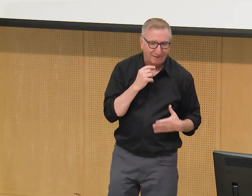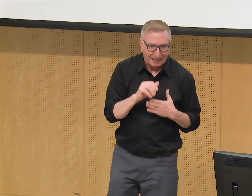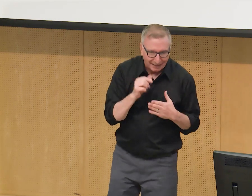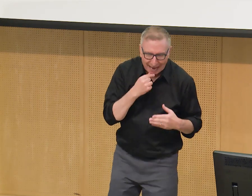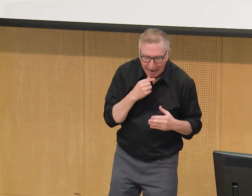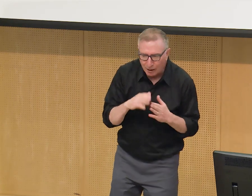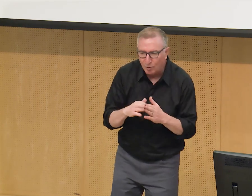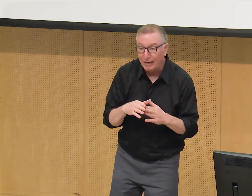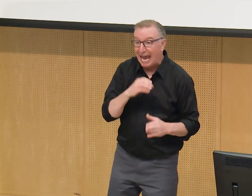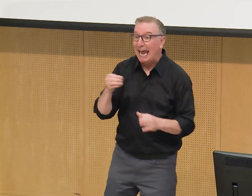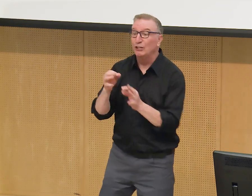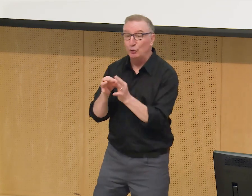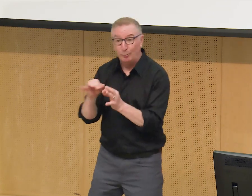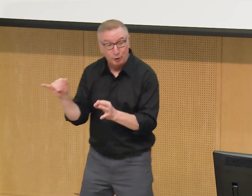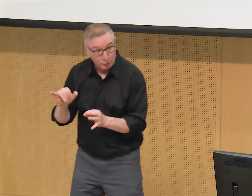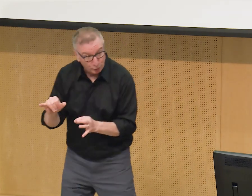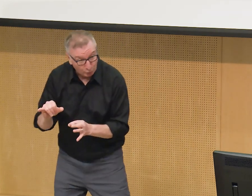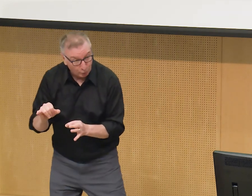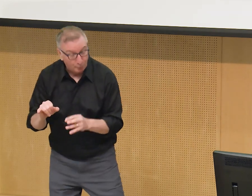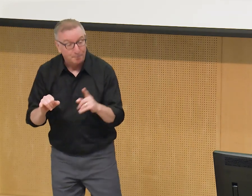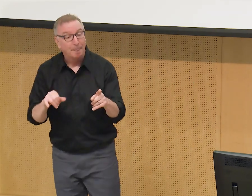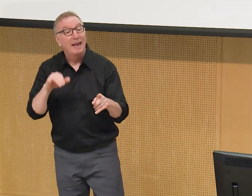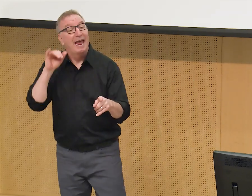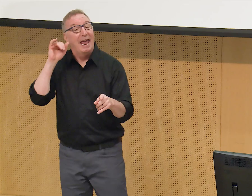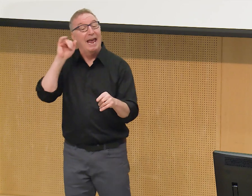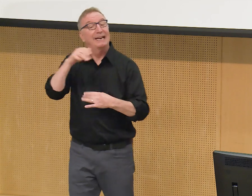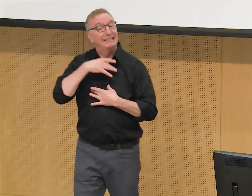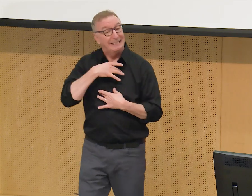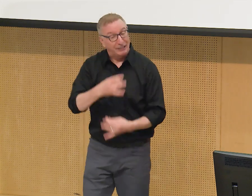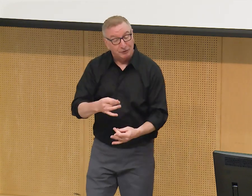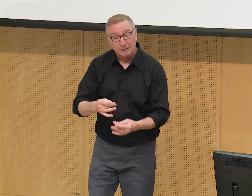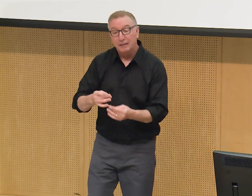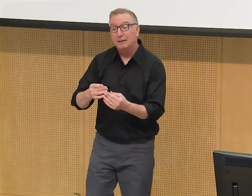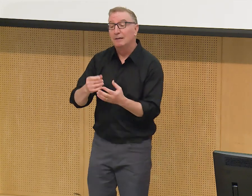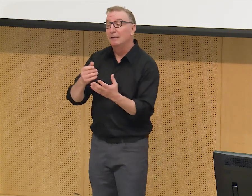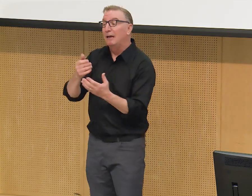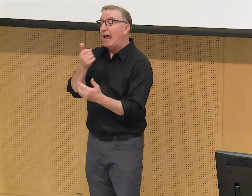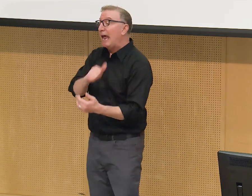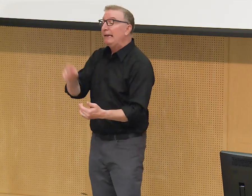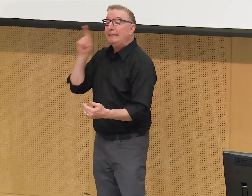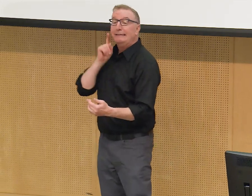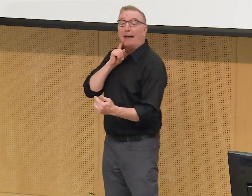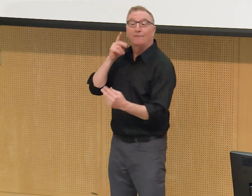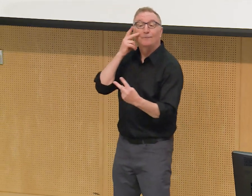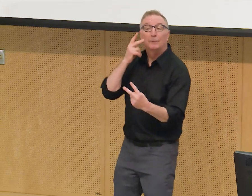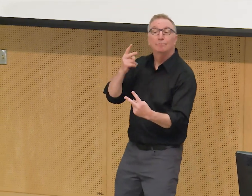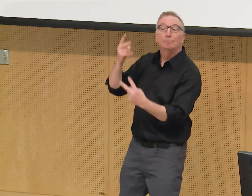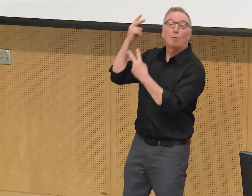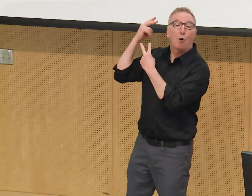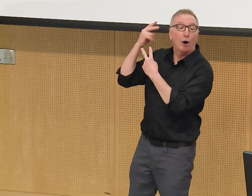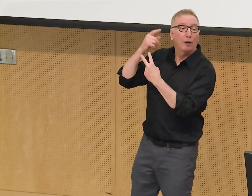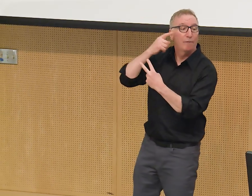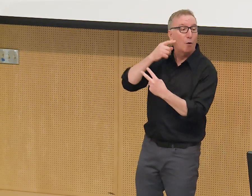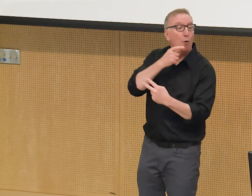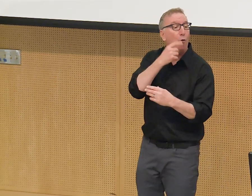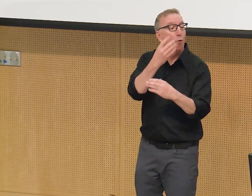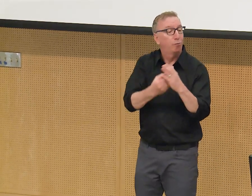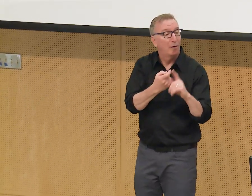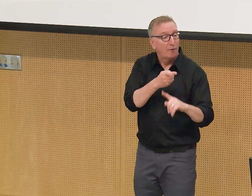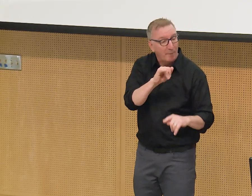and many gay interpreters as well. It's really interesting that any Deaf memorial that happens from AIDS often includes